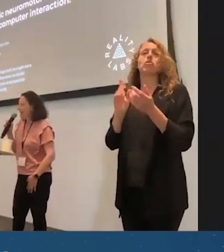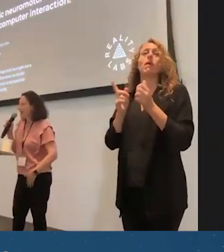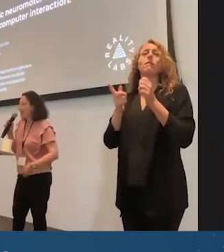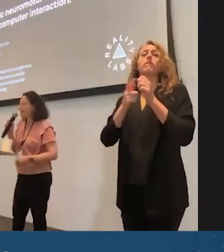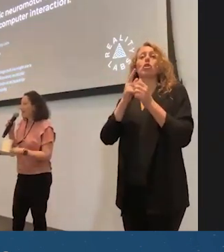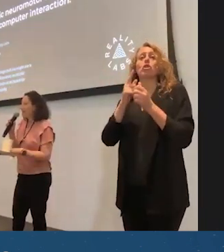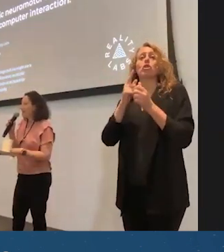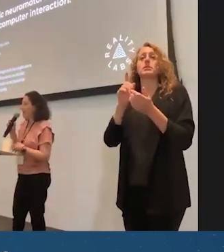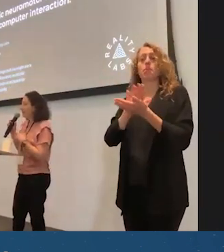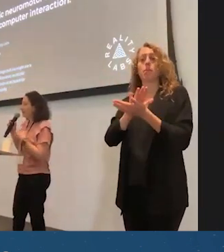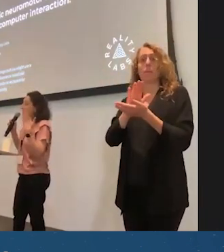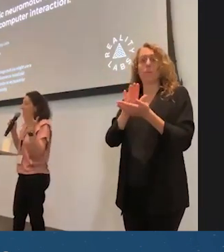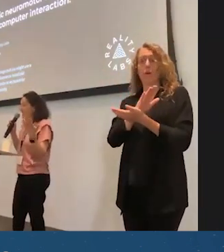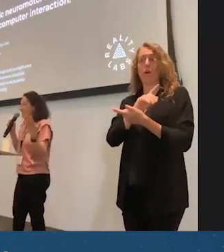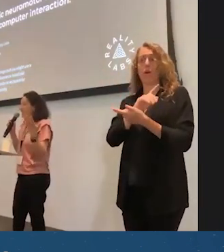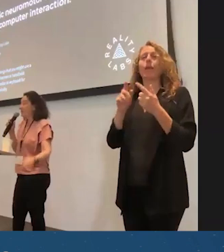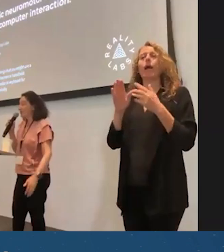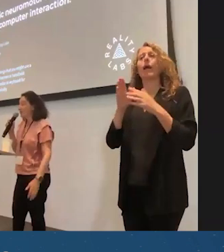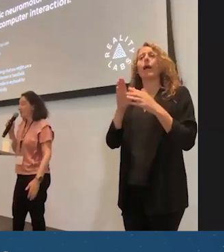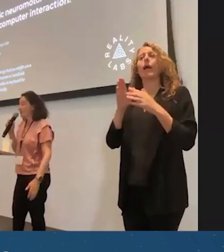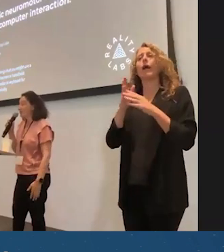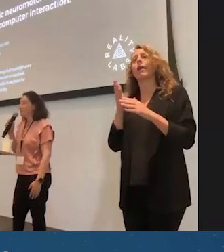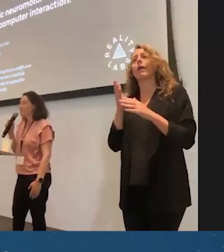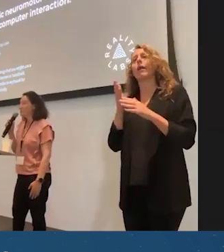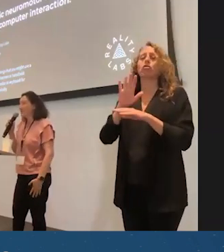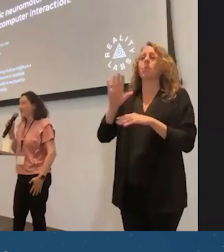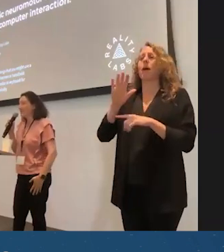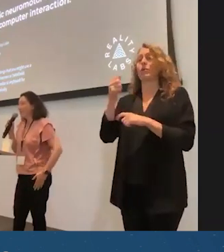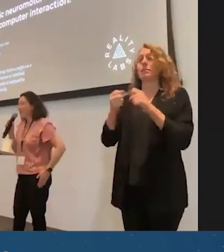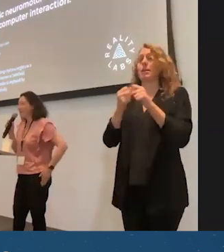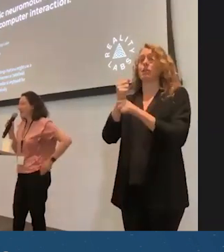and after about a decade of research. So it's pretty exciting for us.